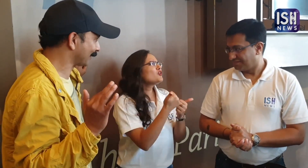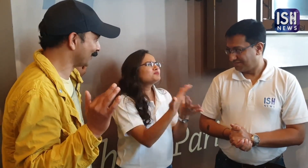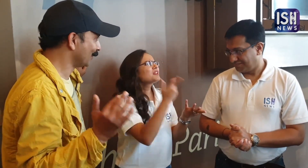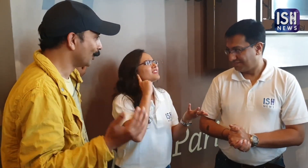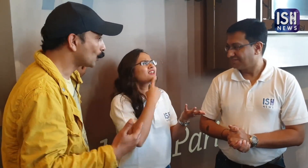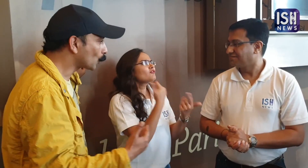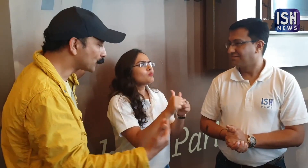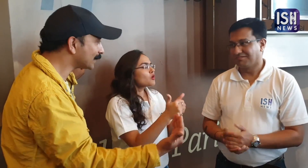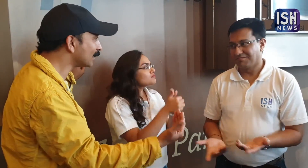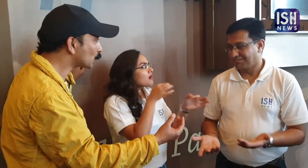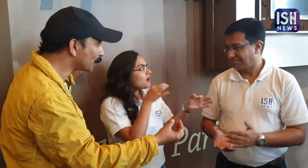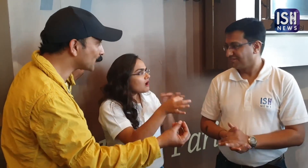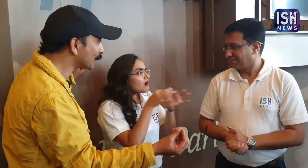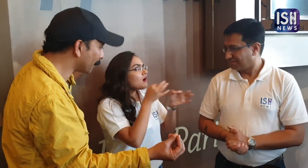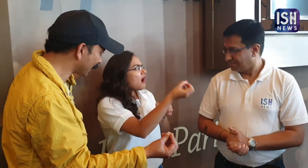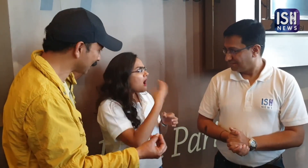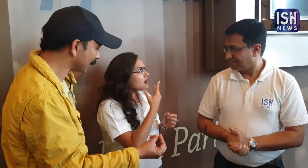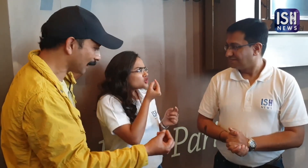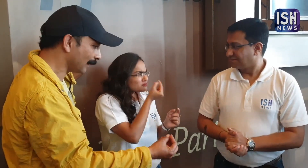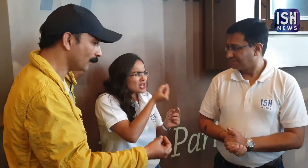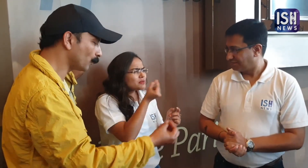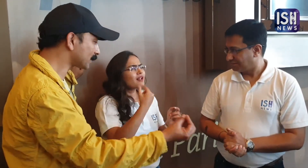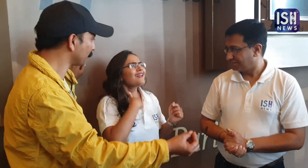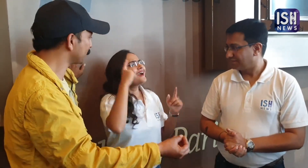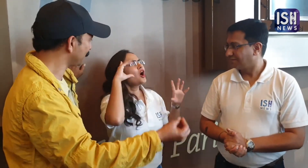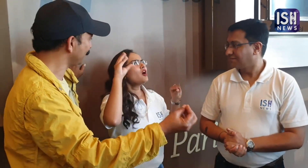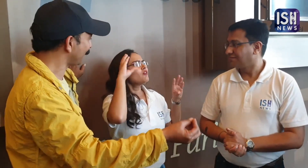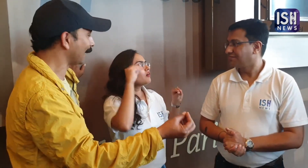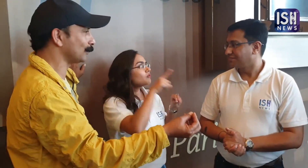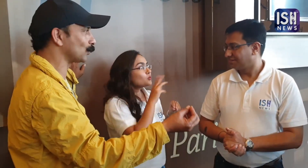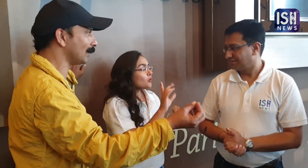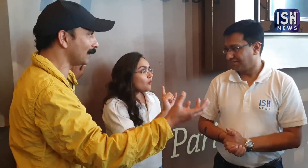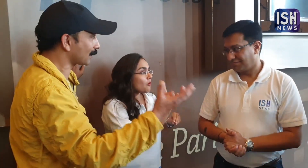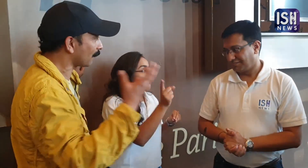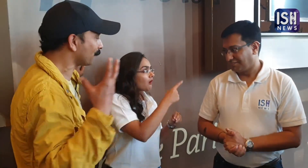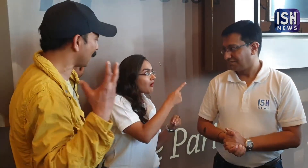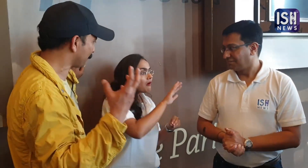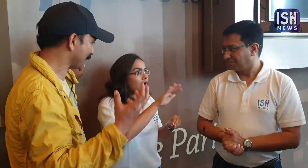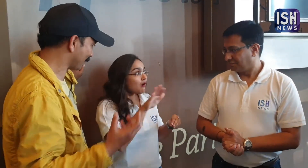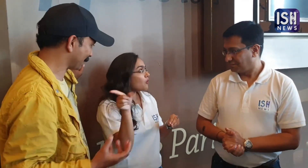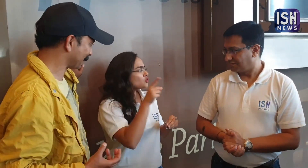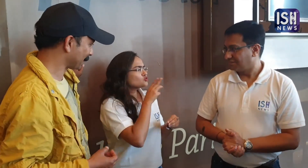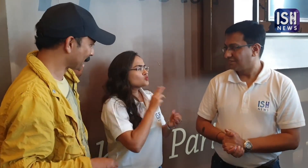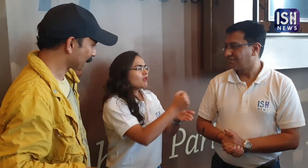Sunil explained us such small details and helped us a lot.